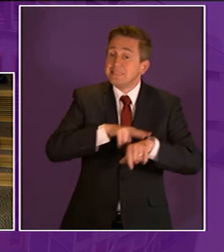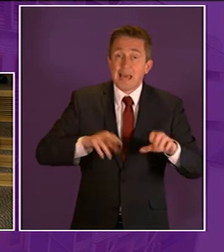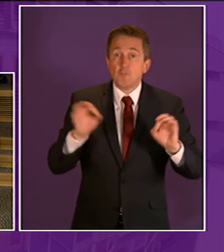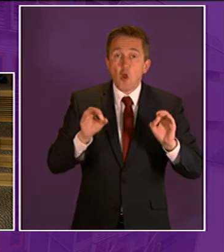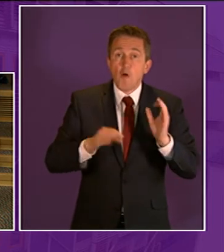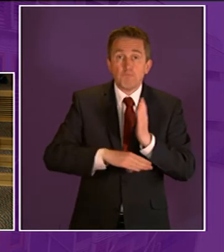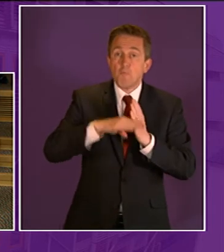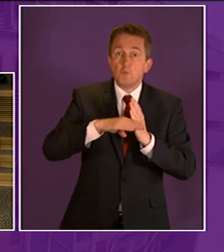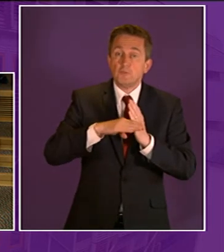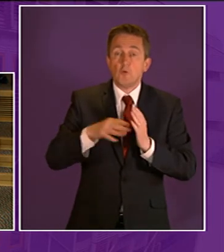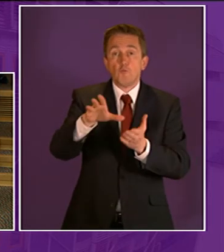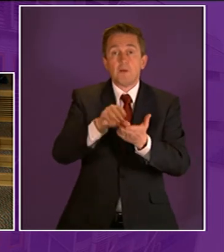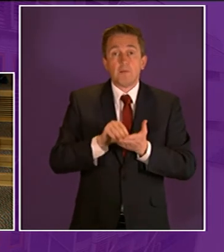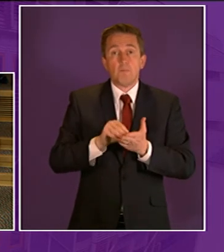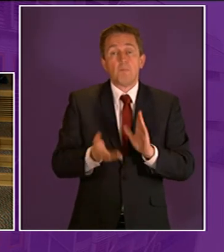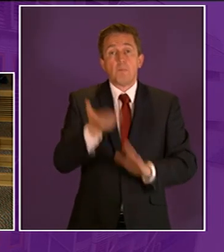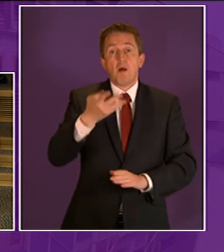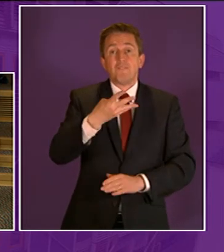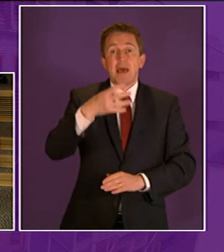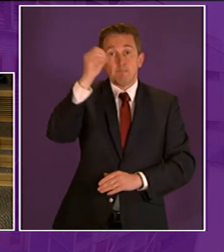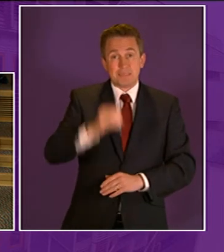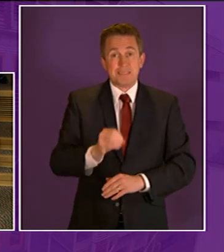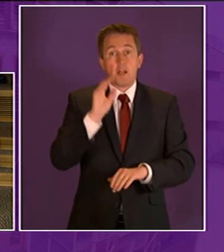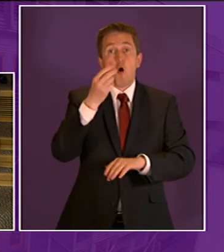an average pay rise of 9 per cent over a three-year period.